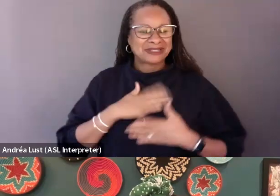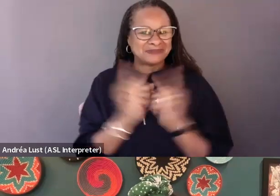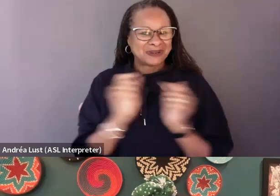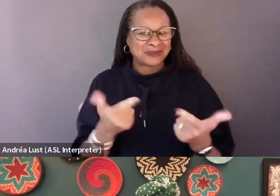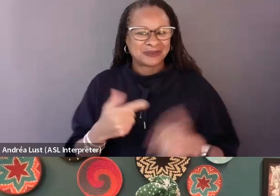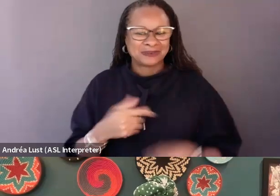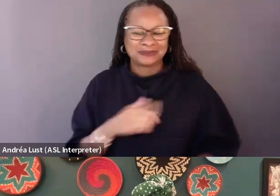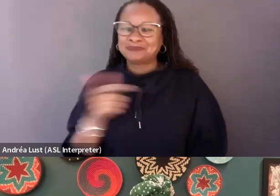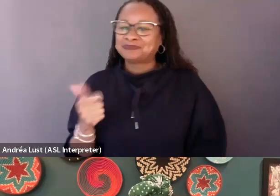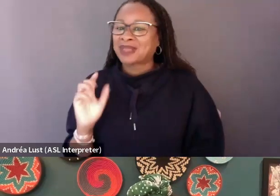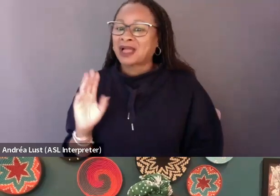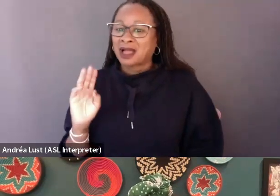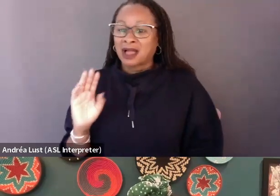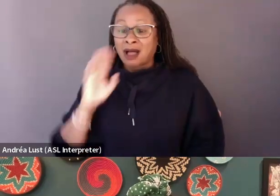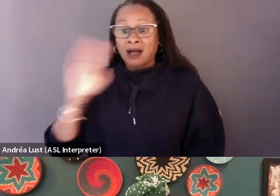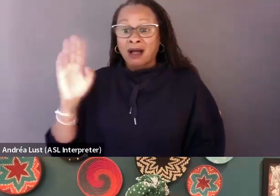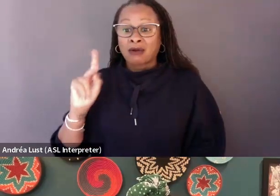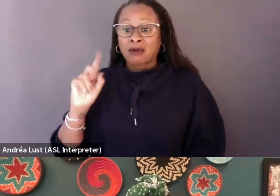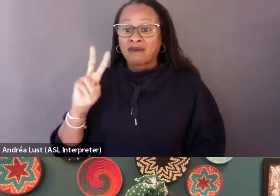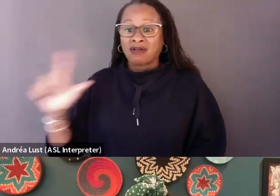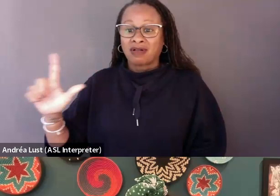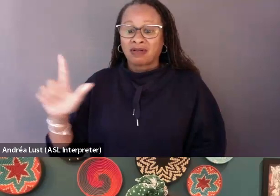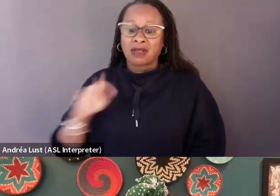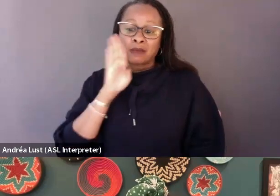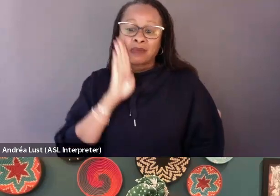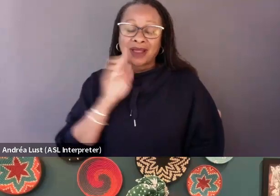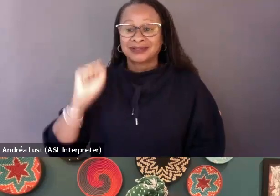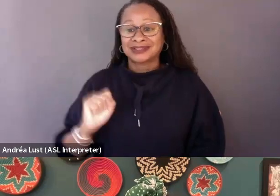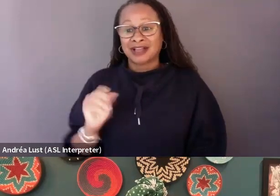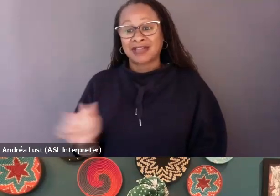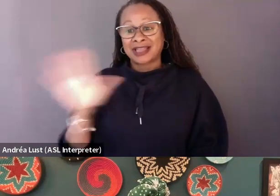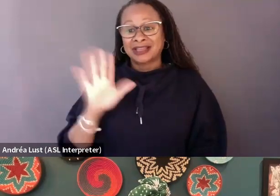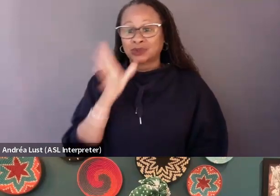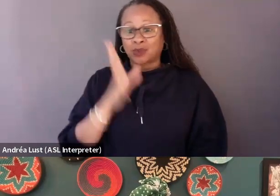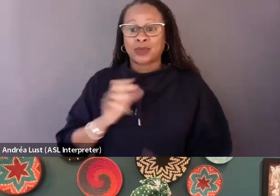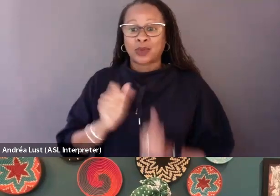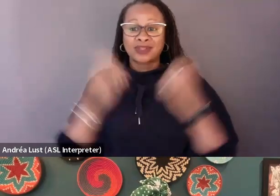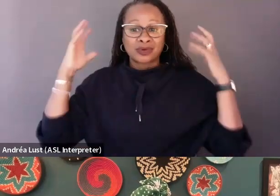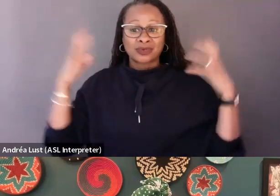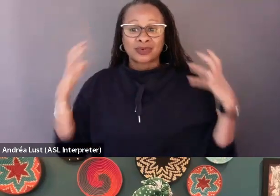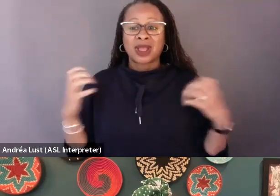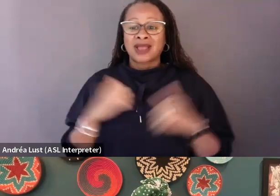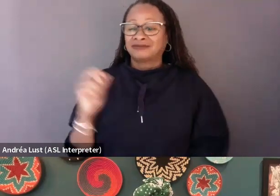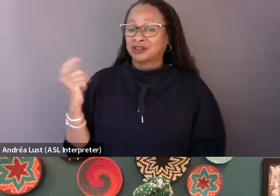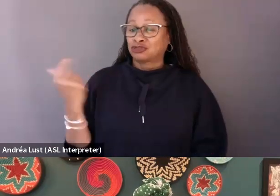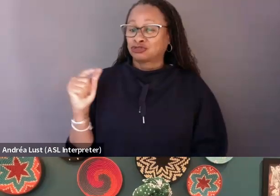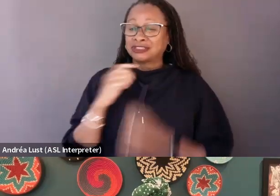Hi, I'm Koval, I'm a brown South Asian woman with curly hair wearing a green scarf around my hair,